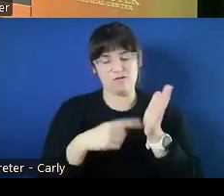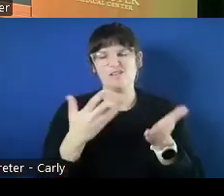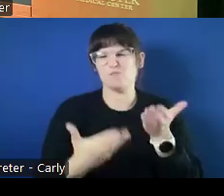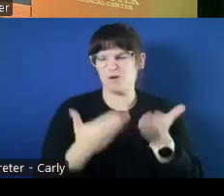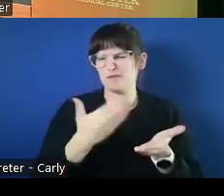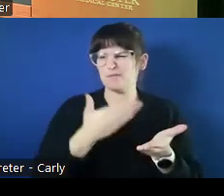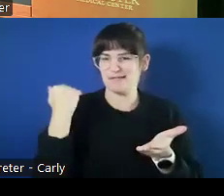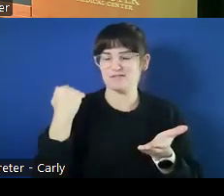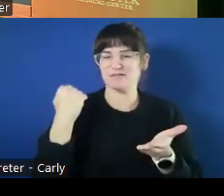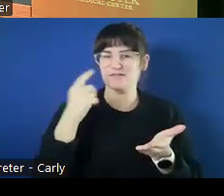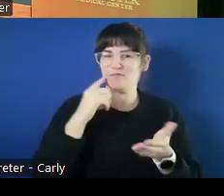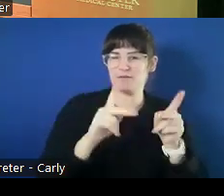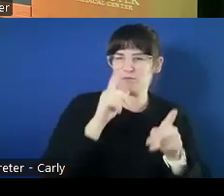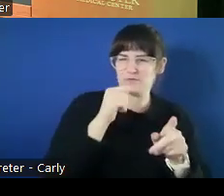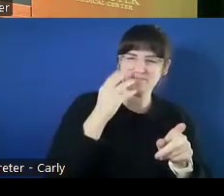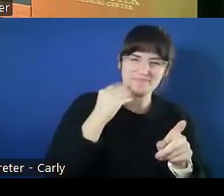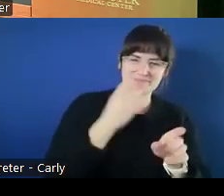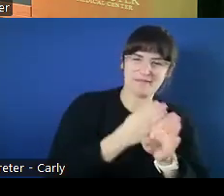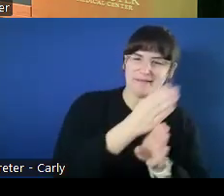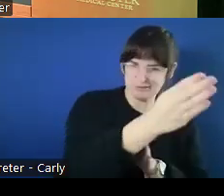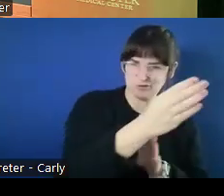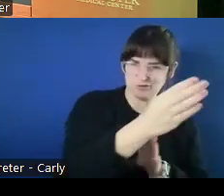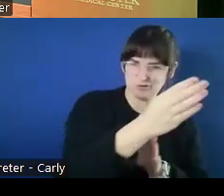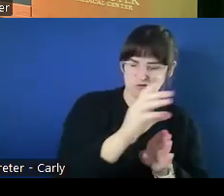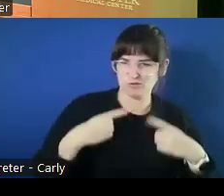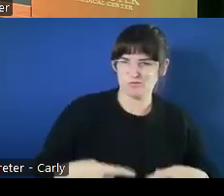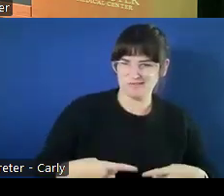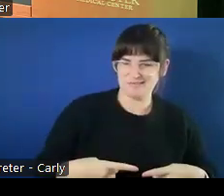in patients with major depressive disorder because we know that treating more severe depression